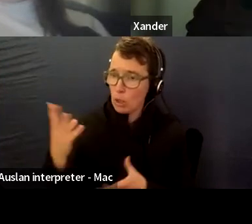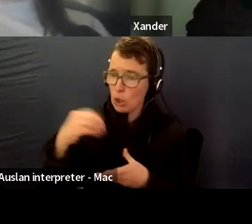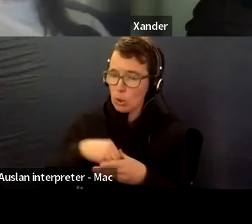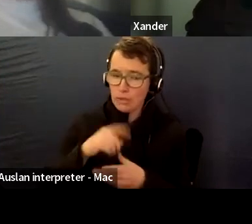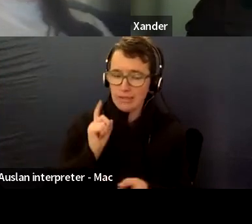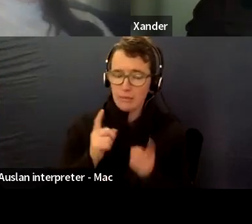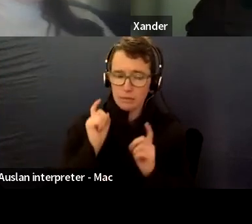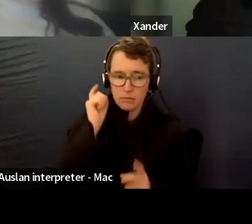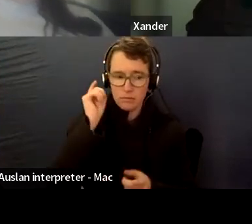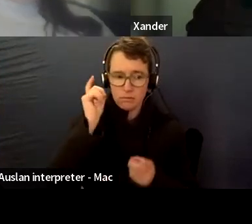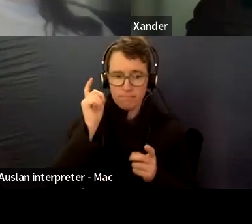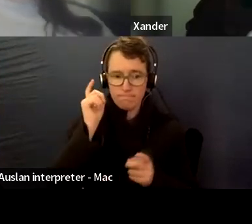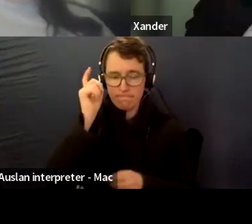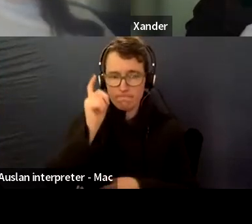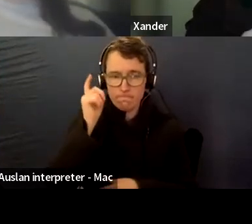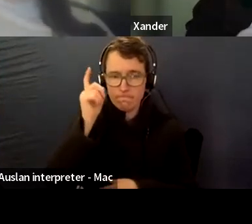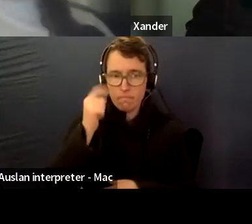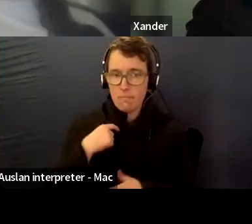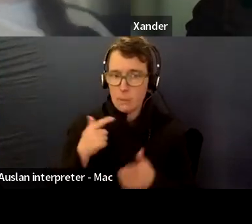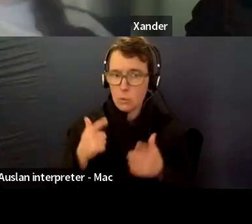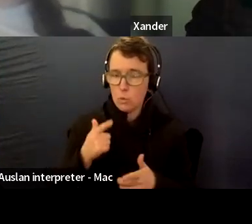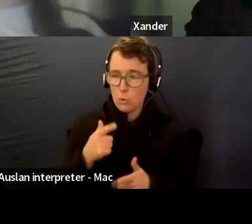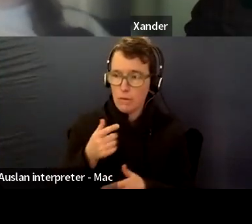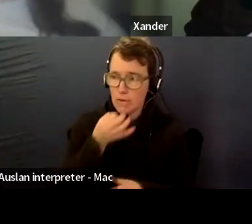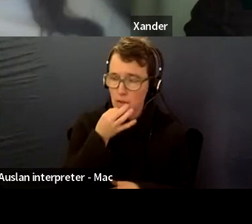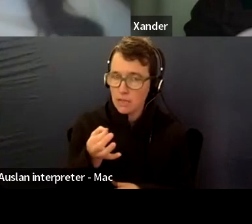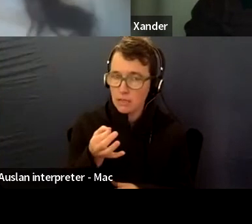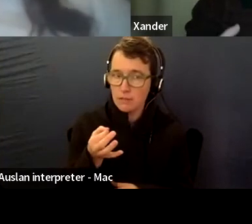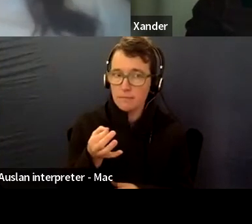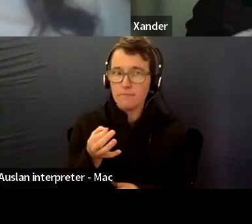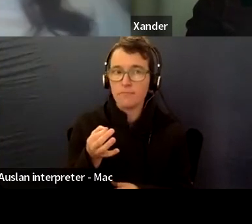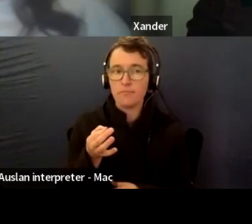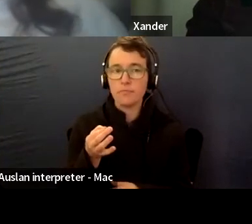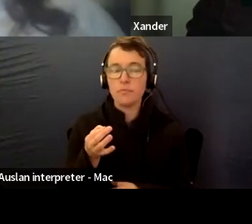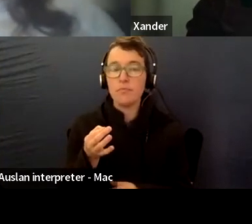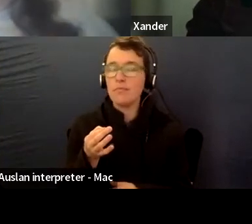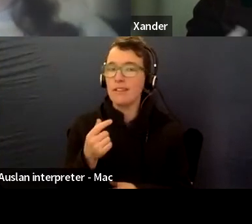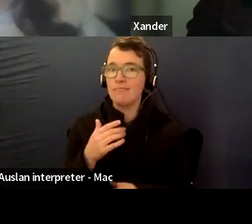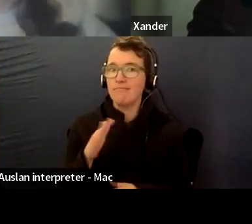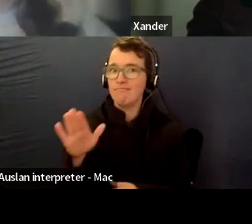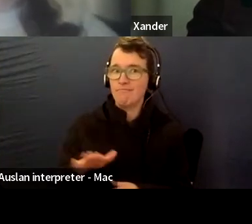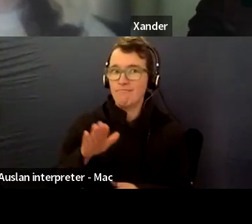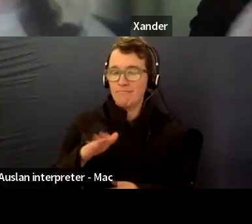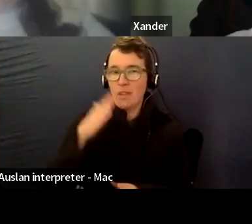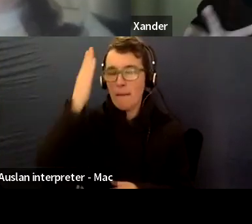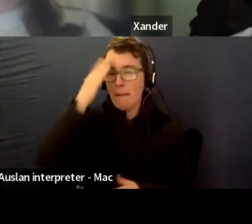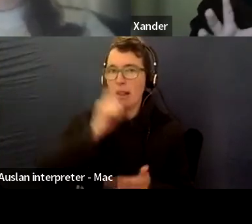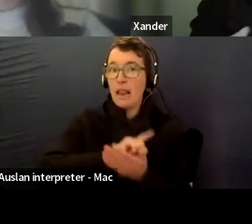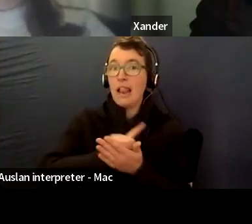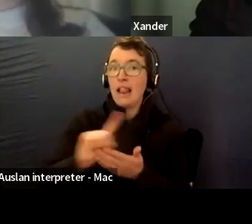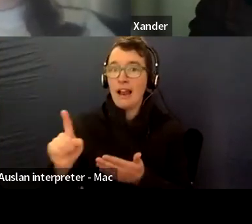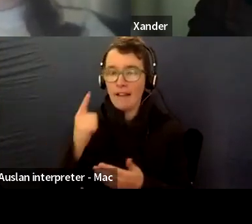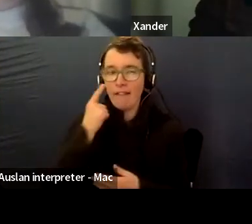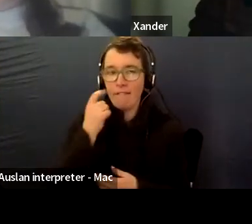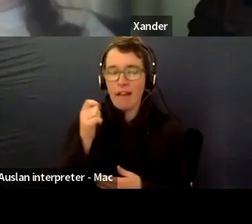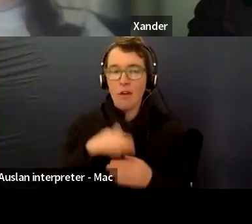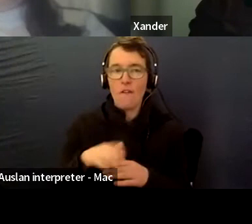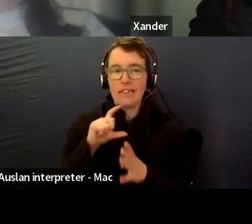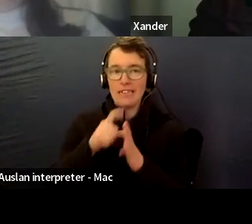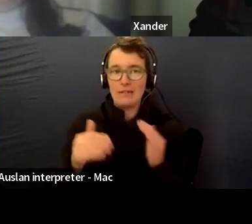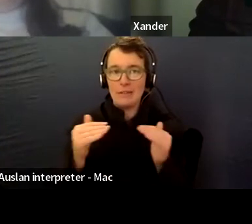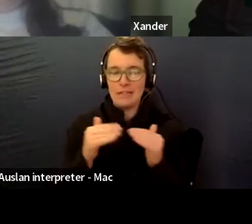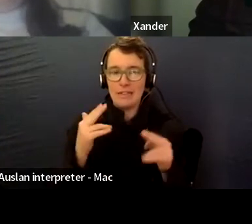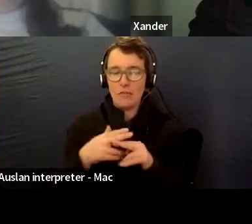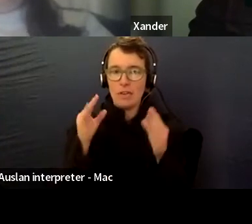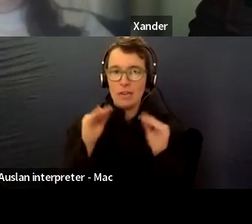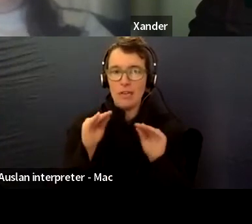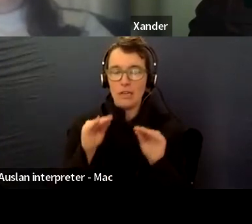Um, it actually took a quite a long time to find the disability sentence education which has been mentioned a million times.